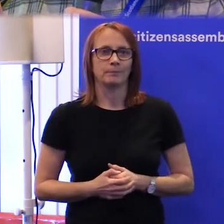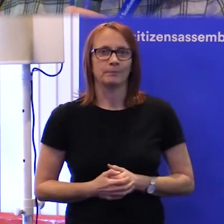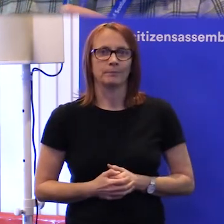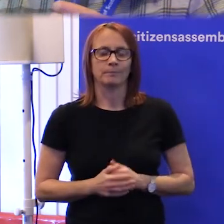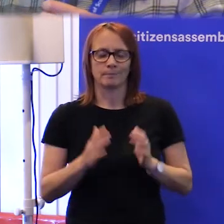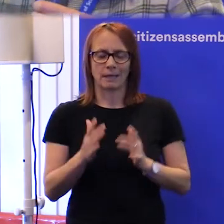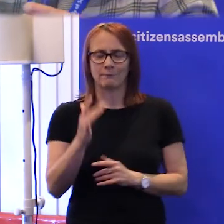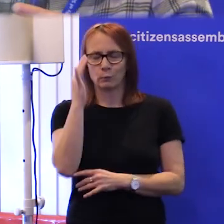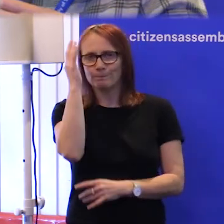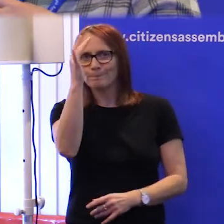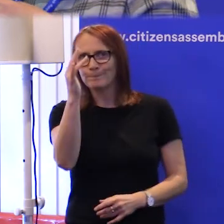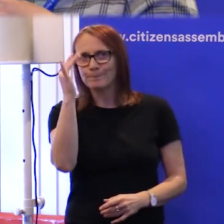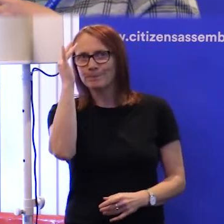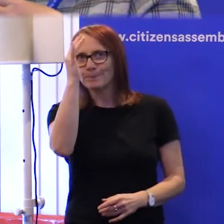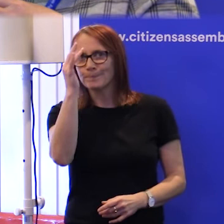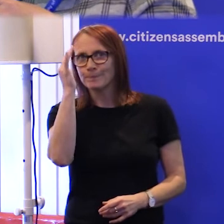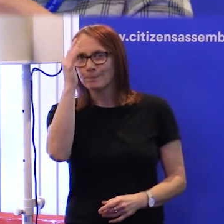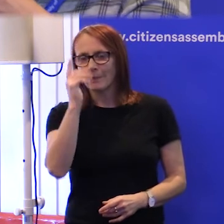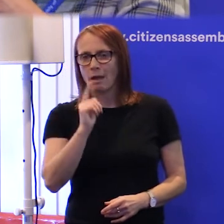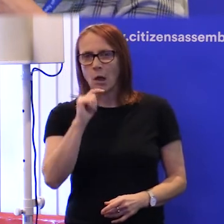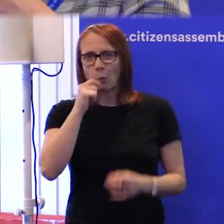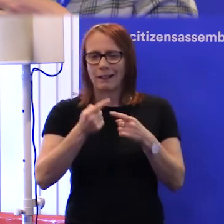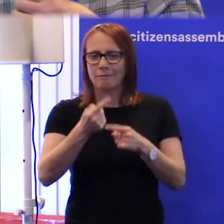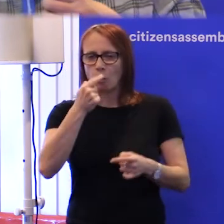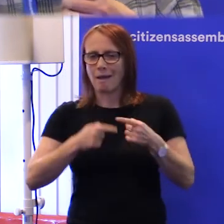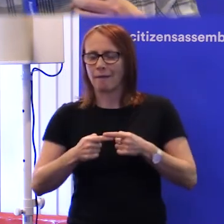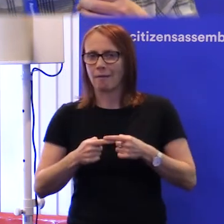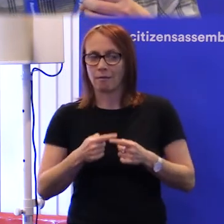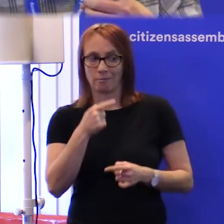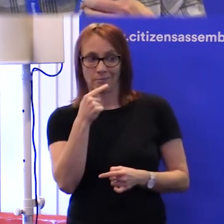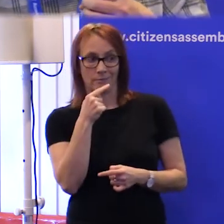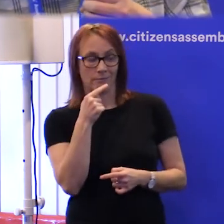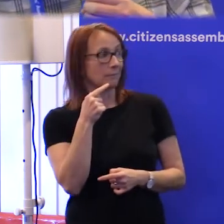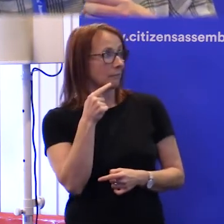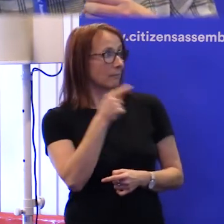biases I'm gonna go back one slide these cognitive biases